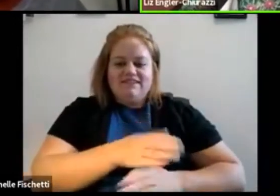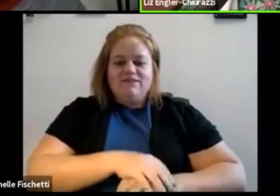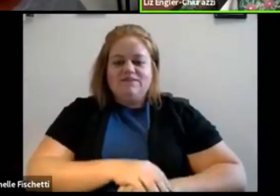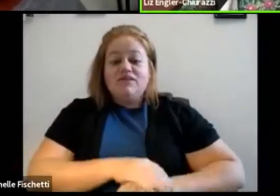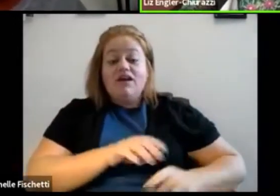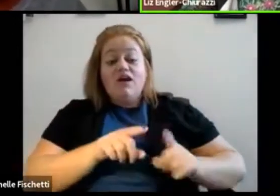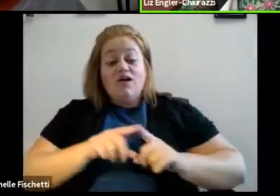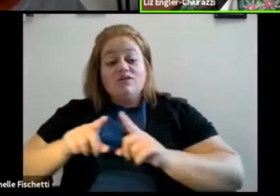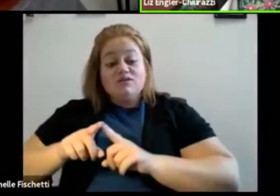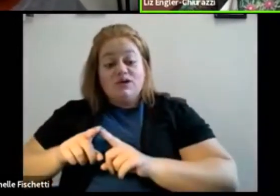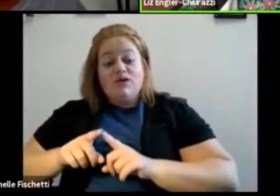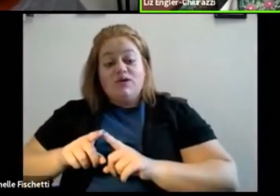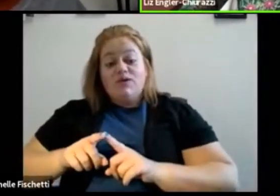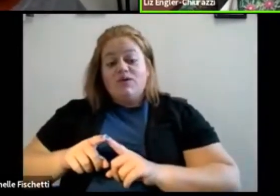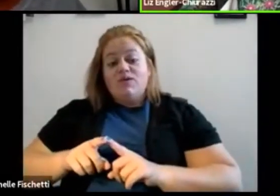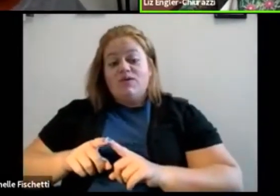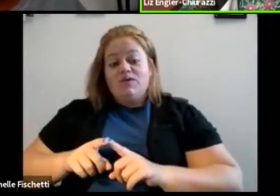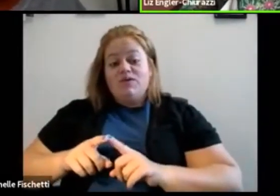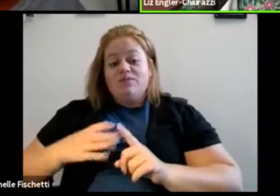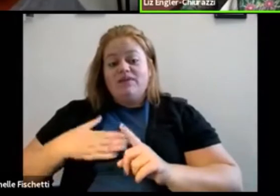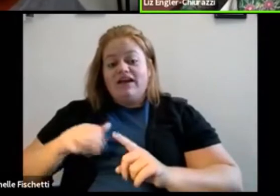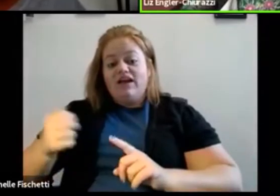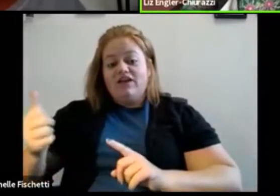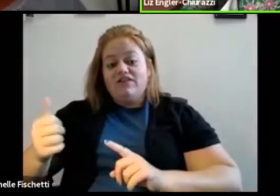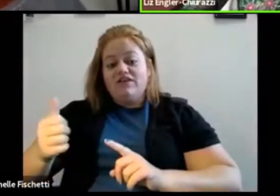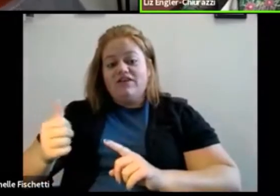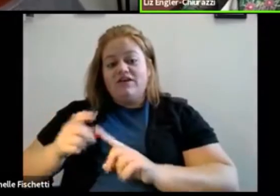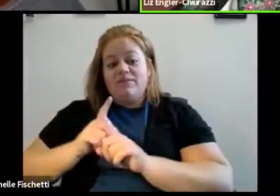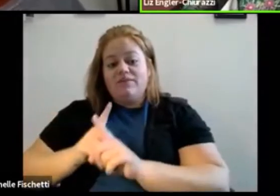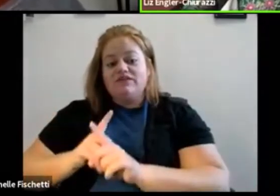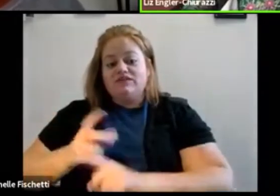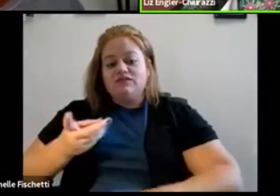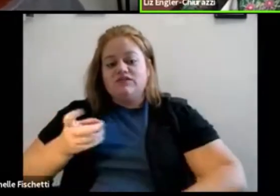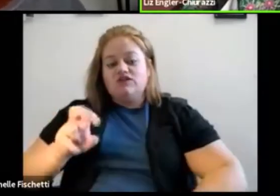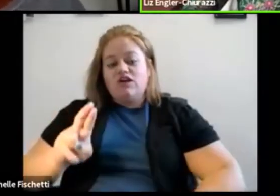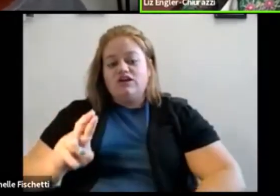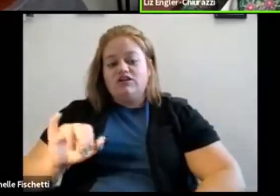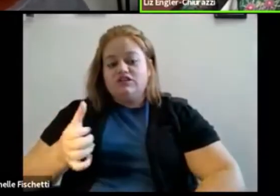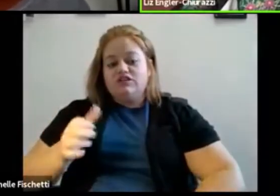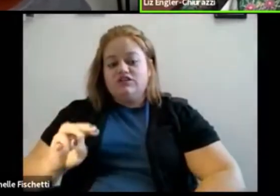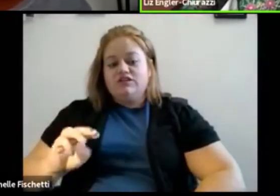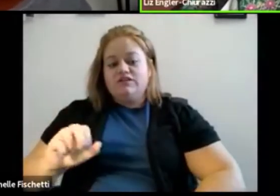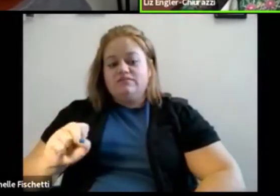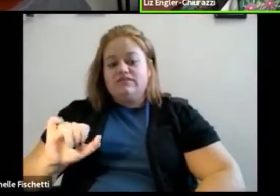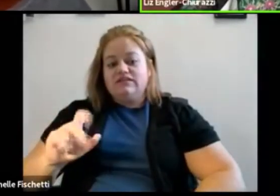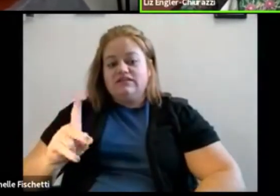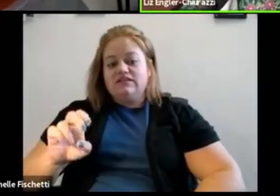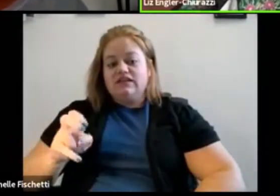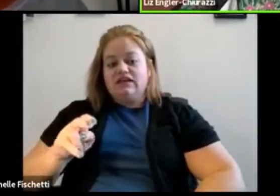an absolute shout out to Dr. Jim Simpkins who was my postdoc